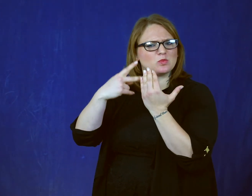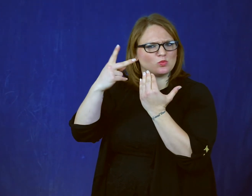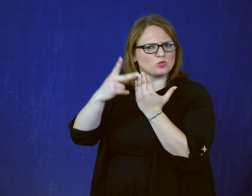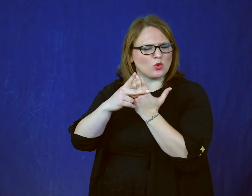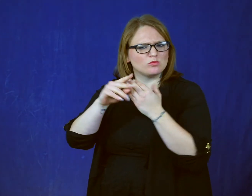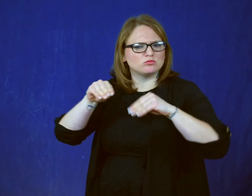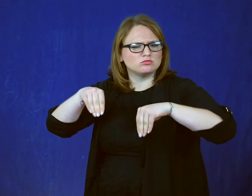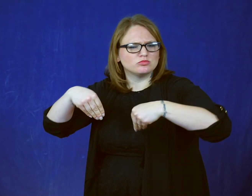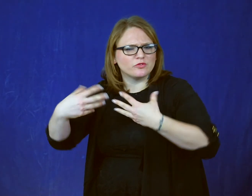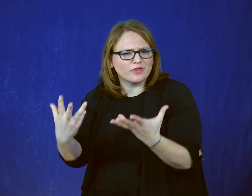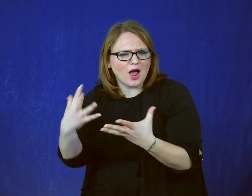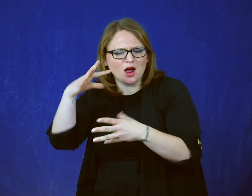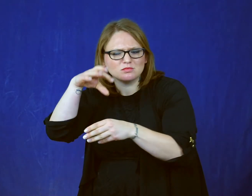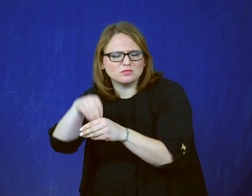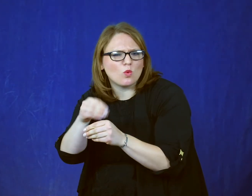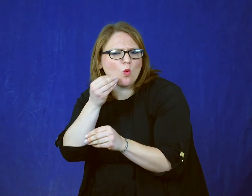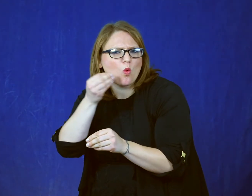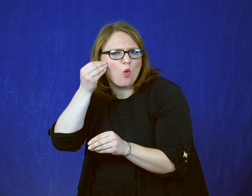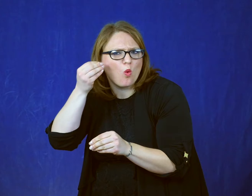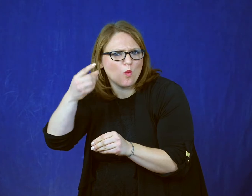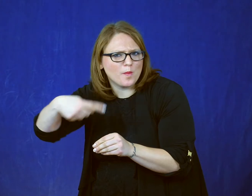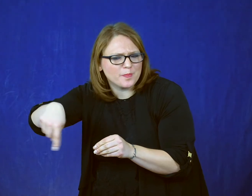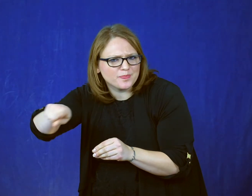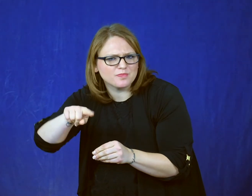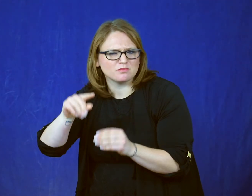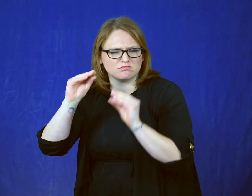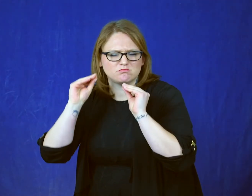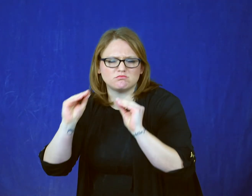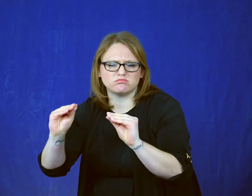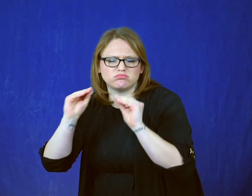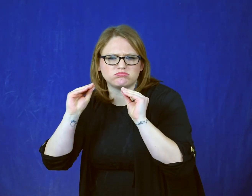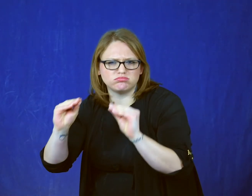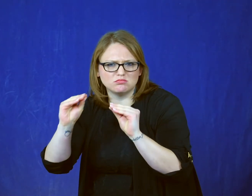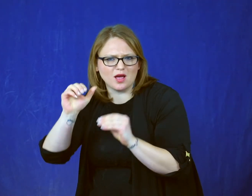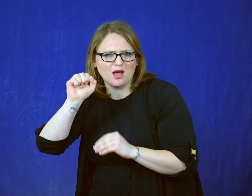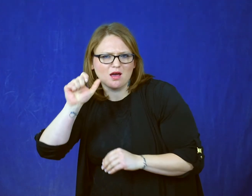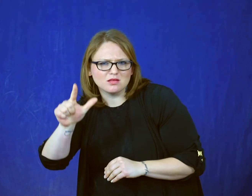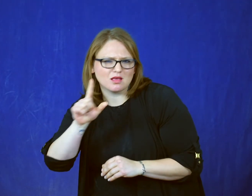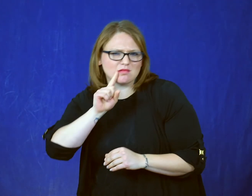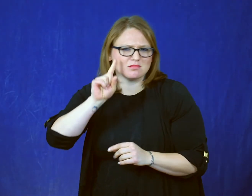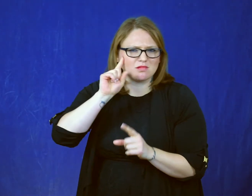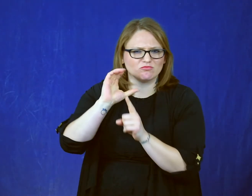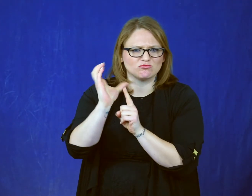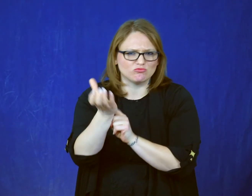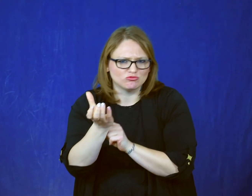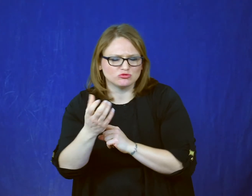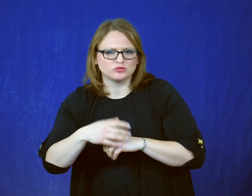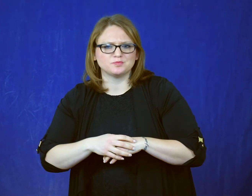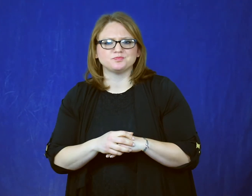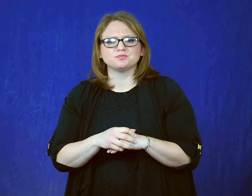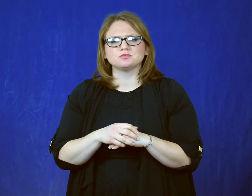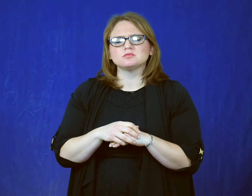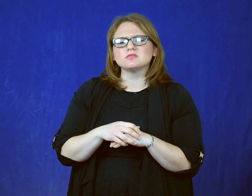session law to provide in-home American Sign Language and Deaf Culture instruction.